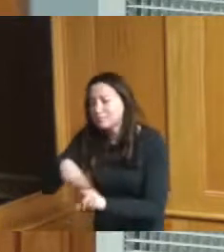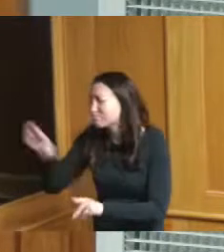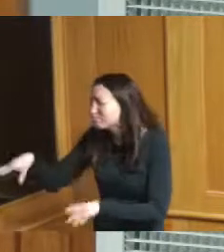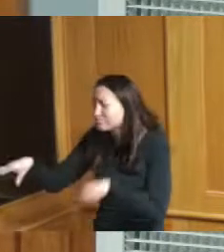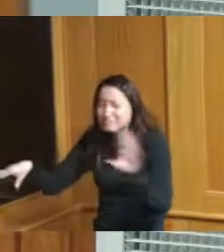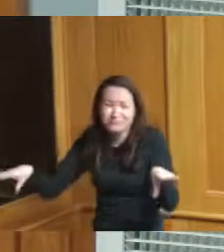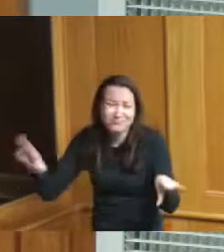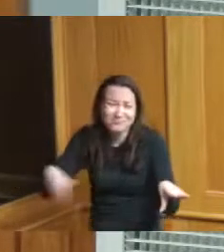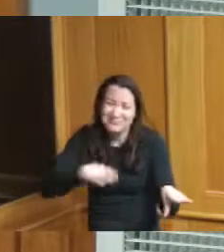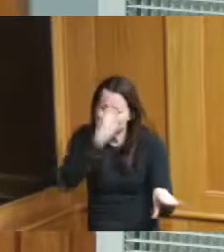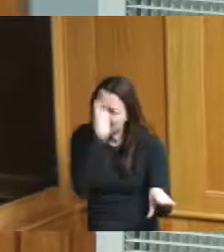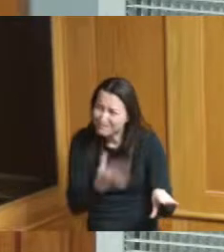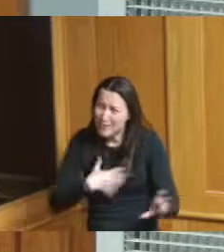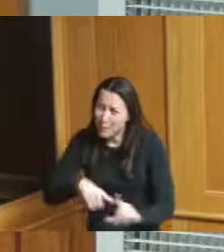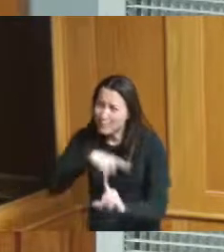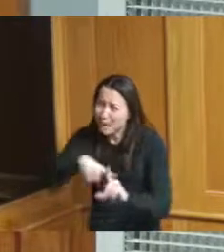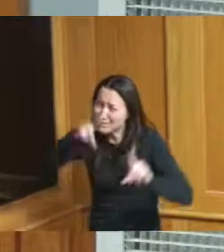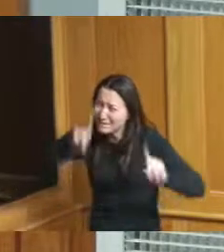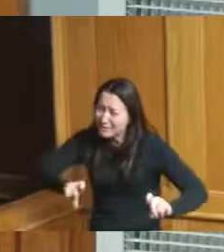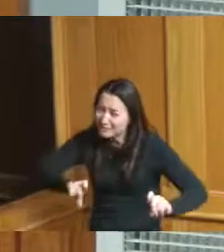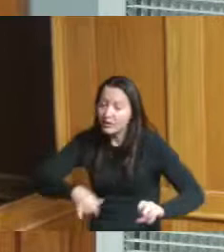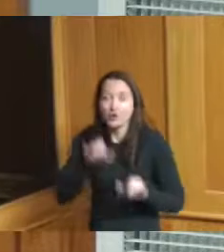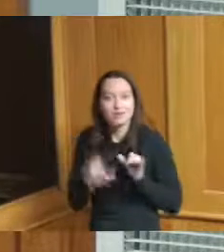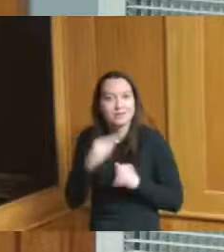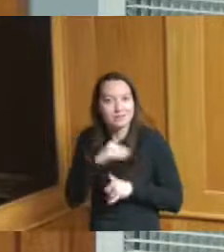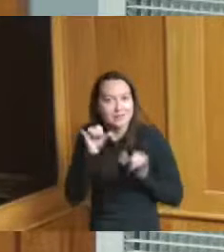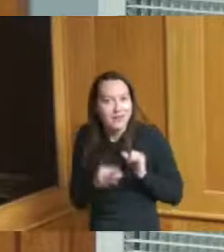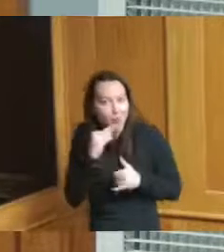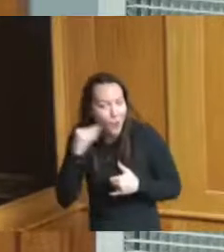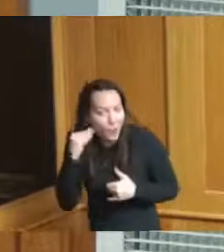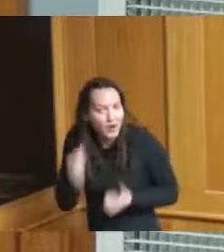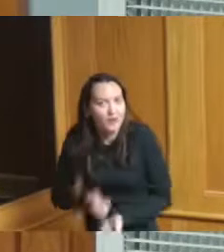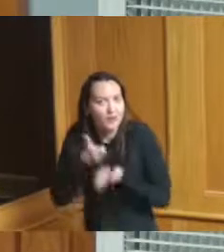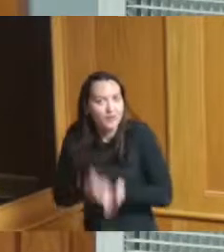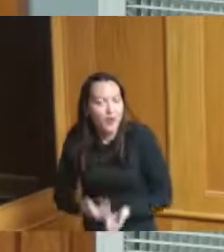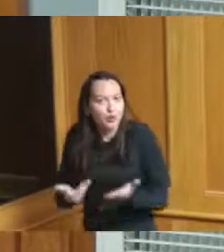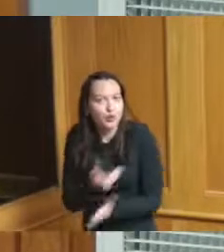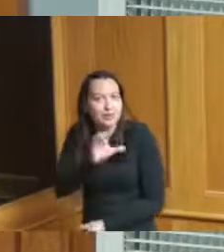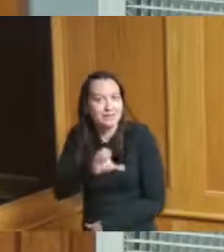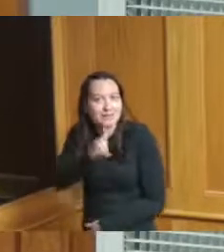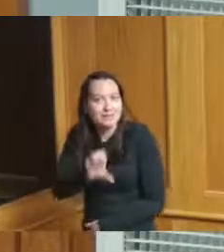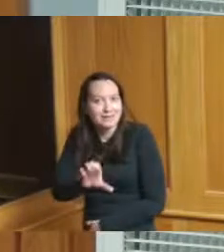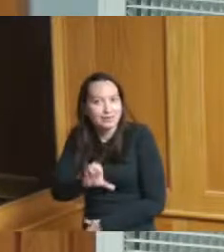around that you you're positive keep yourself at home and follow that new CDC guidelines to help